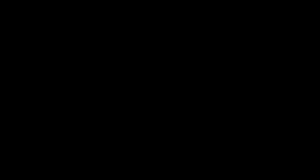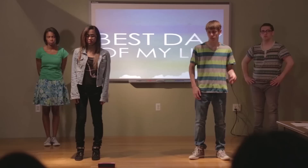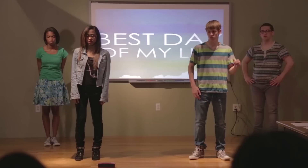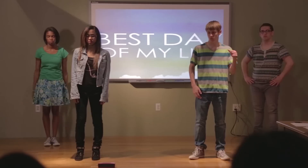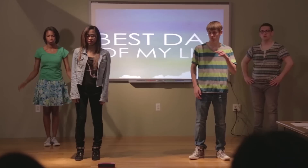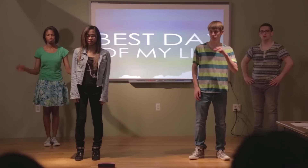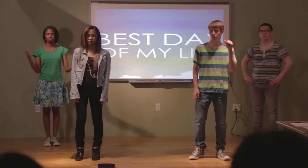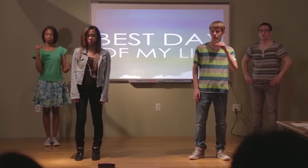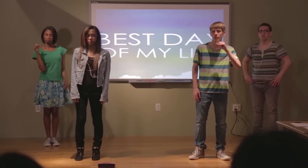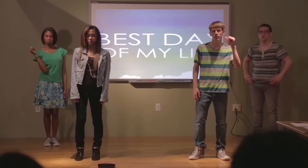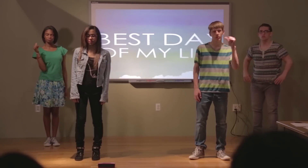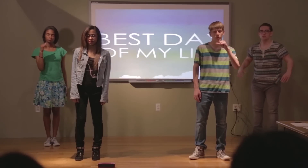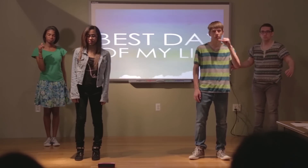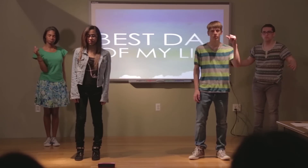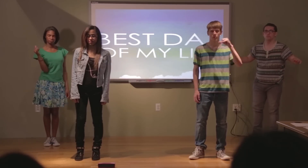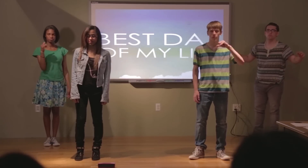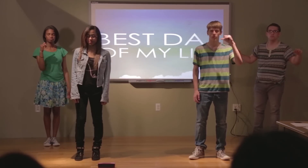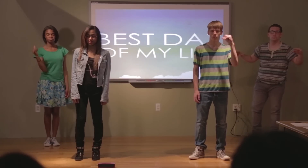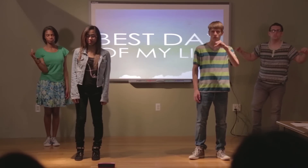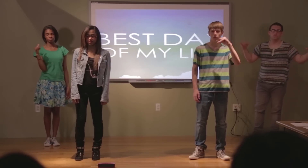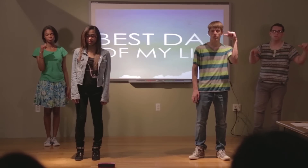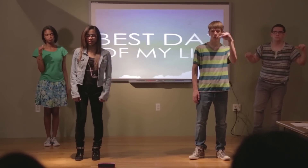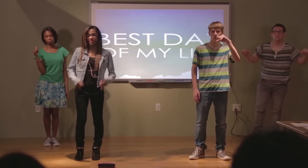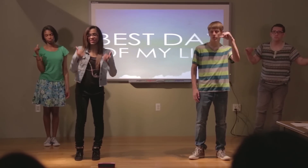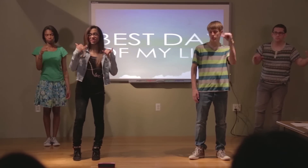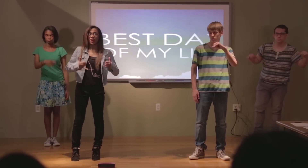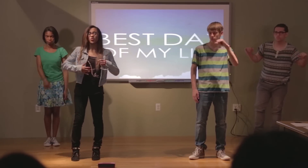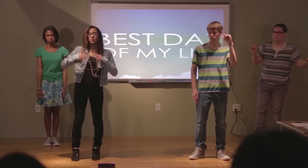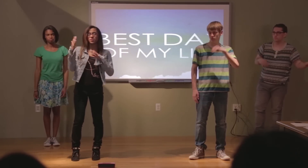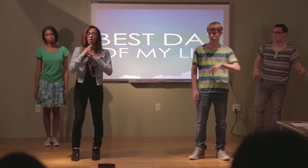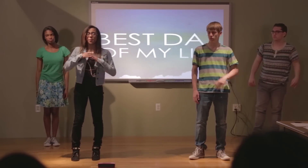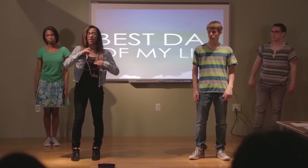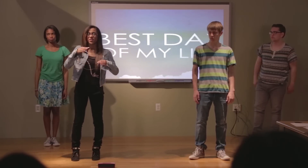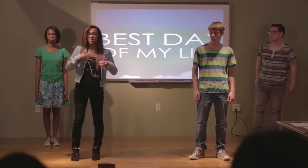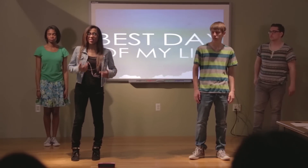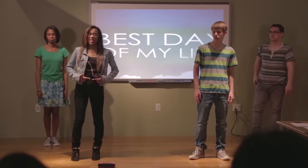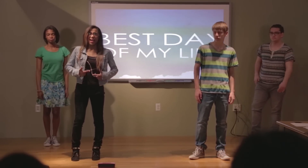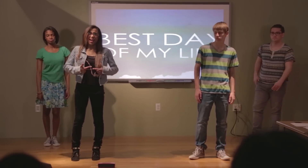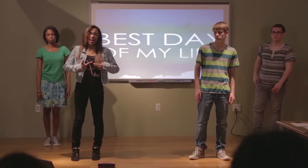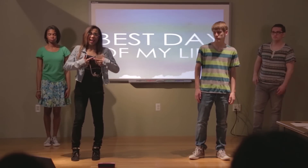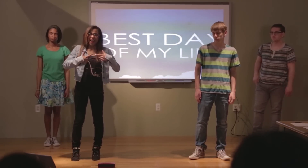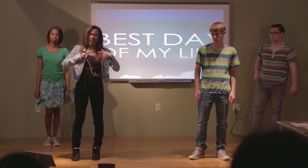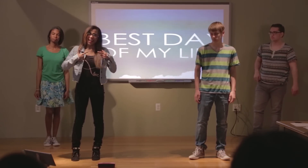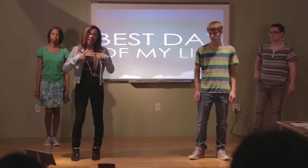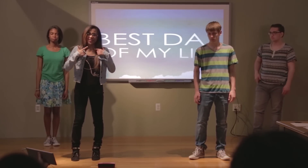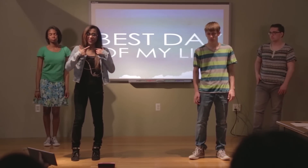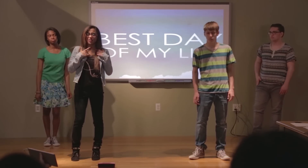Oo-o-o-o-oo This is gonna be the best day of my life